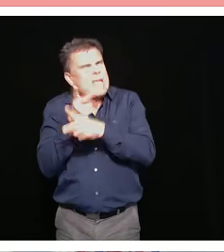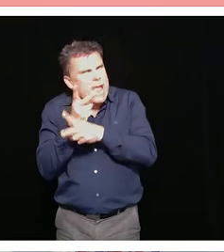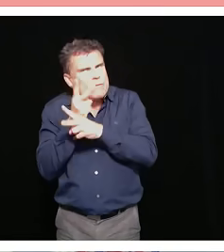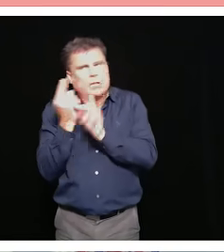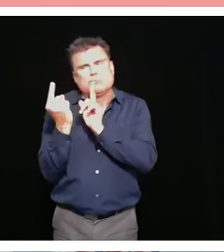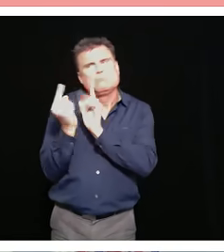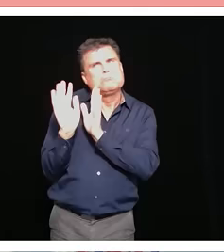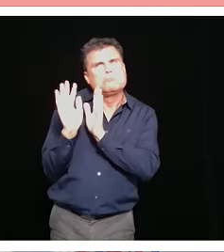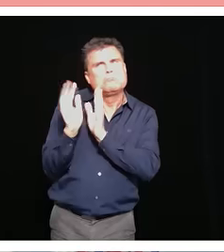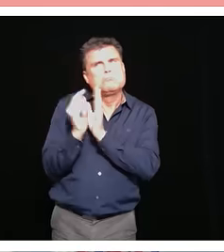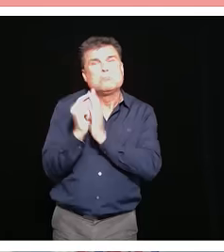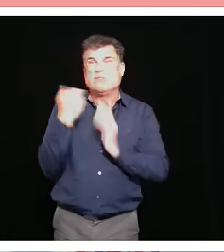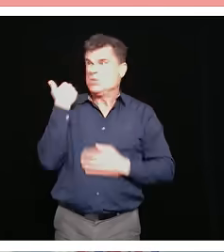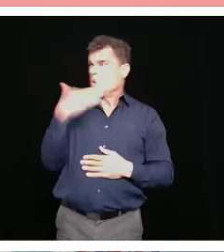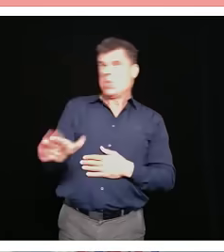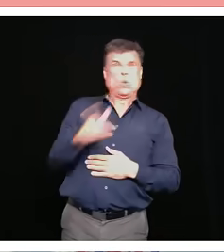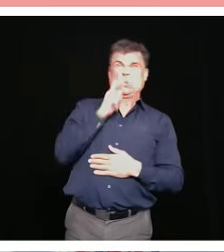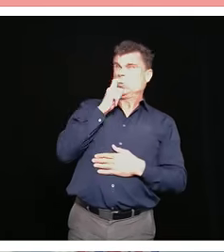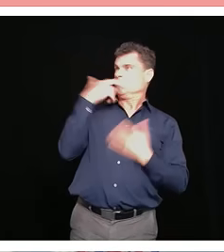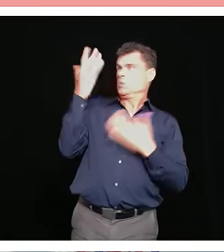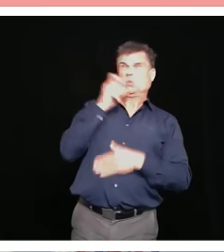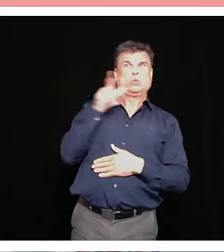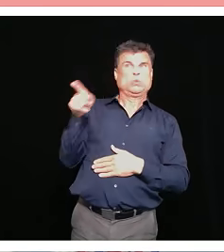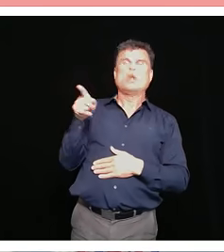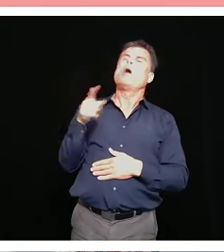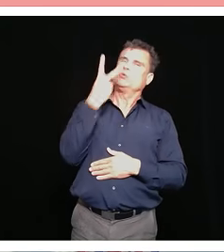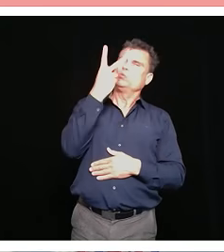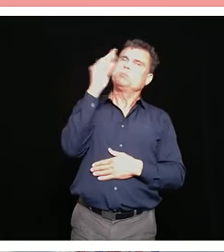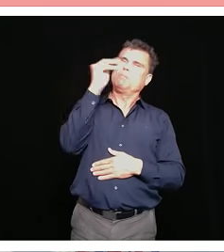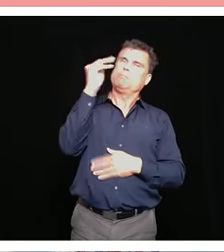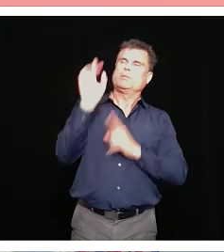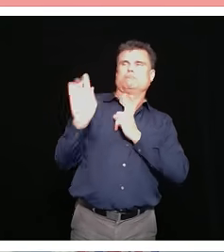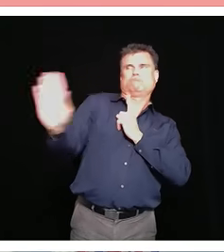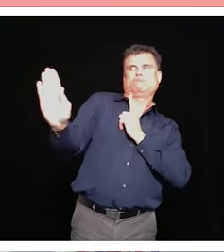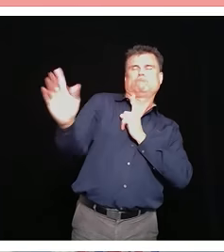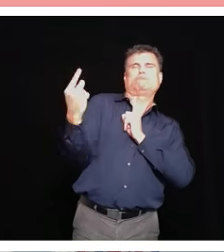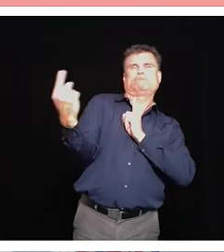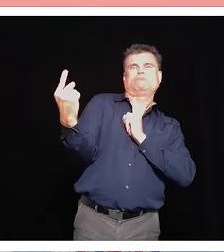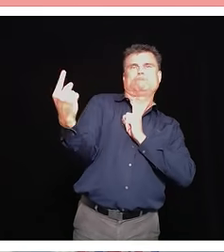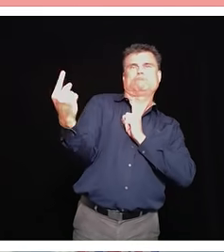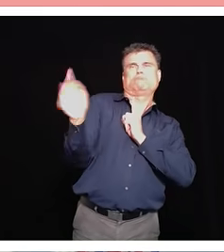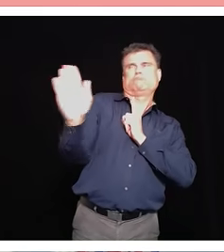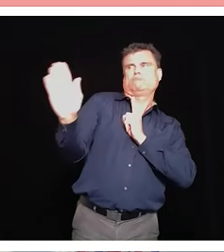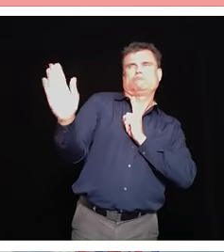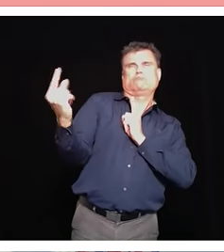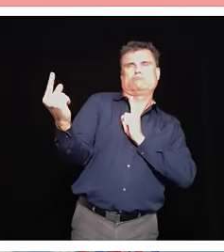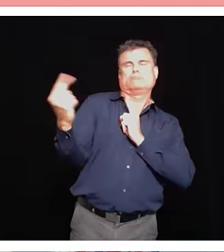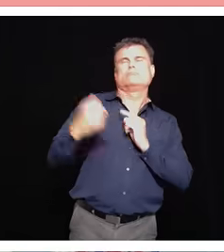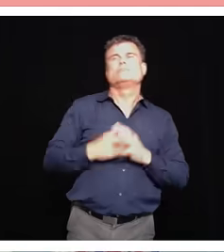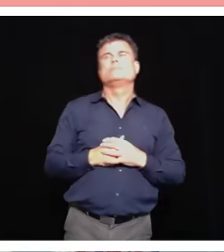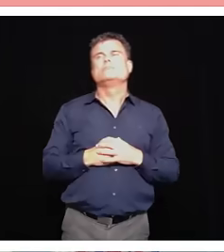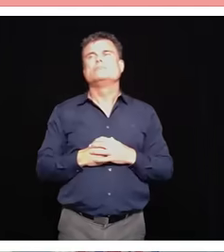know we are testing anybody with any symptoms right now in BC. That is what we call high risk testing.